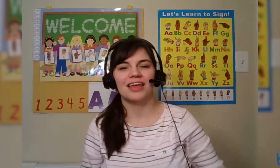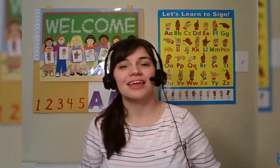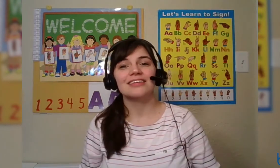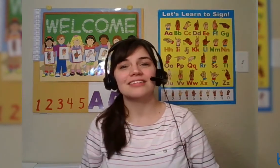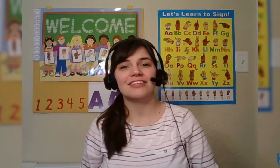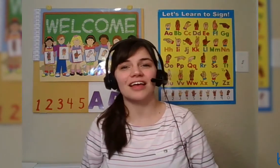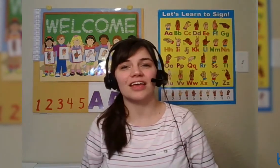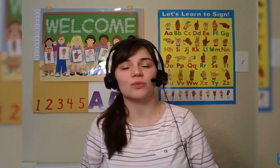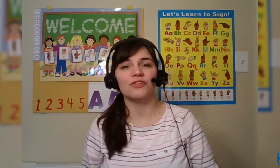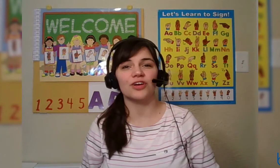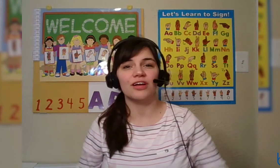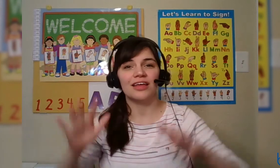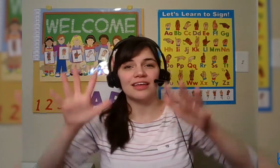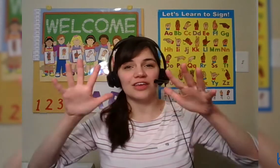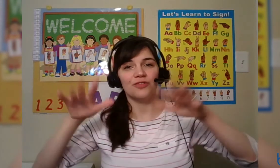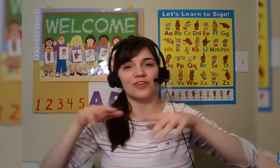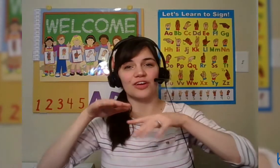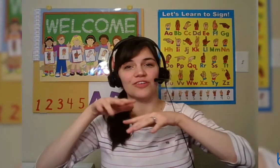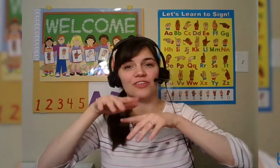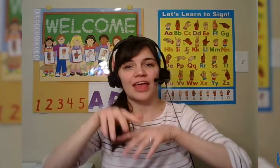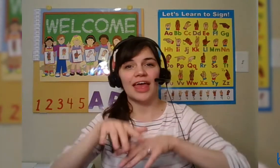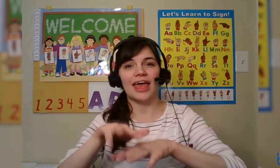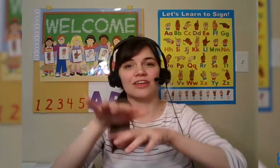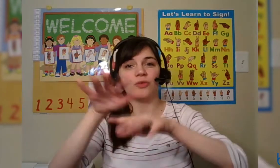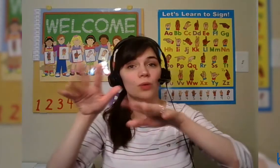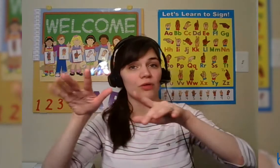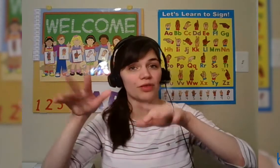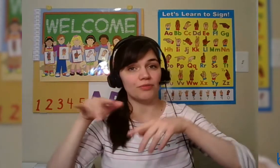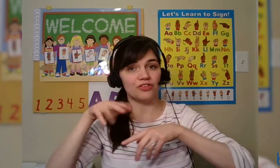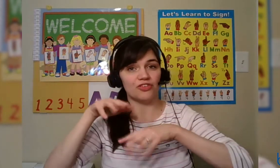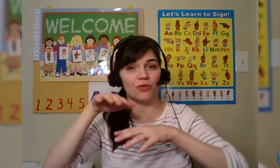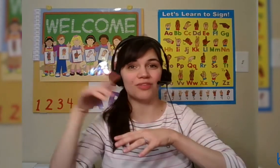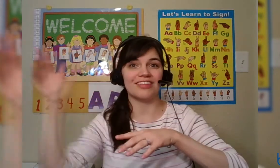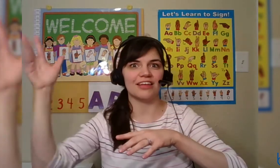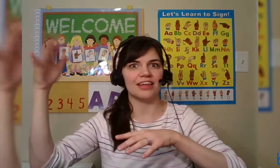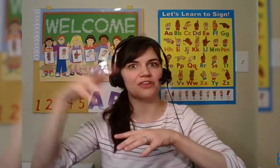To sign river, get your fingers and wiggle them to show the sunlight